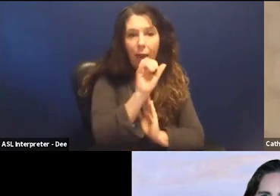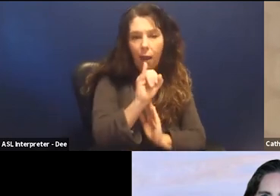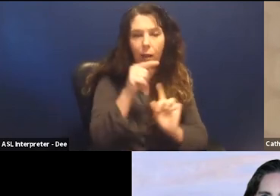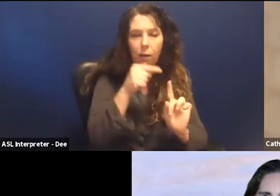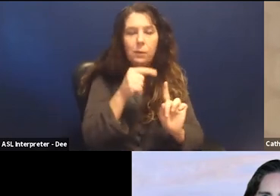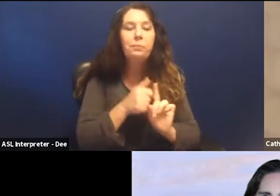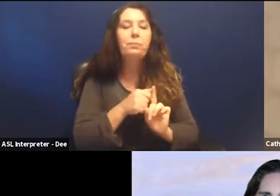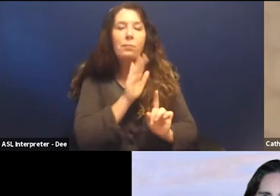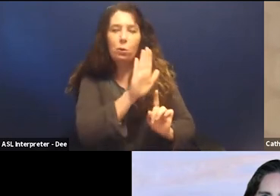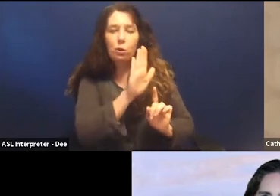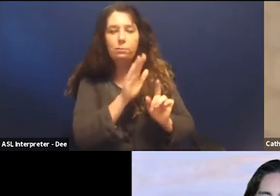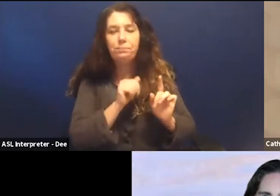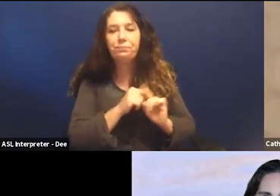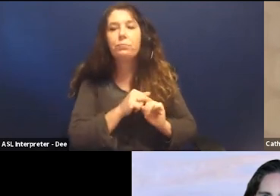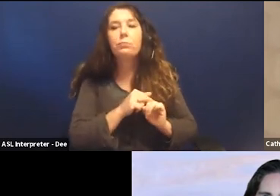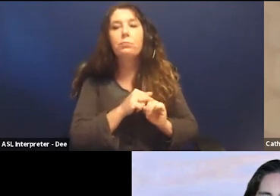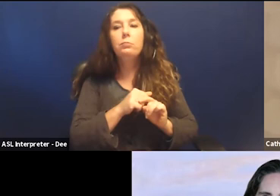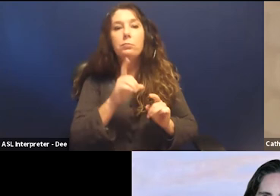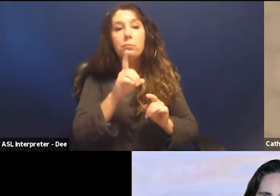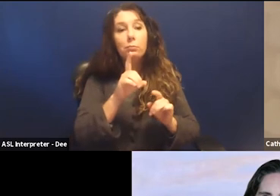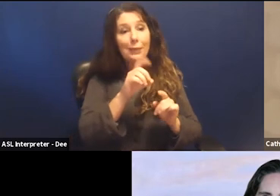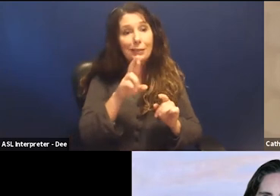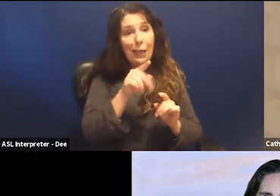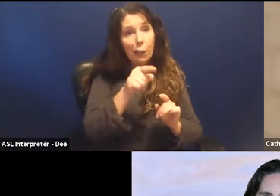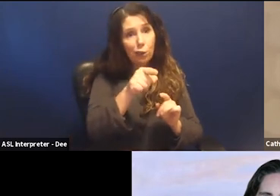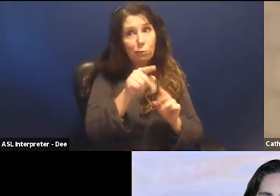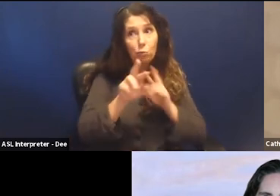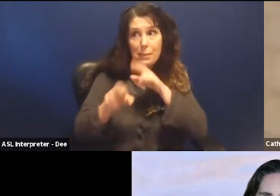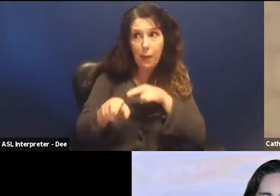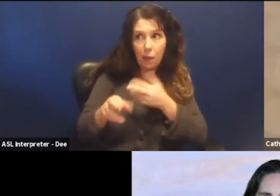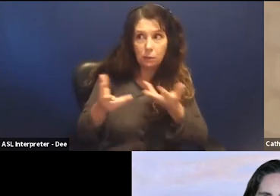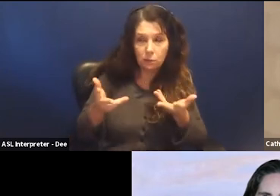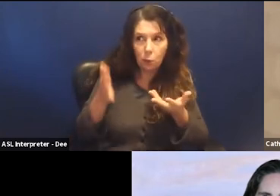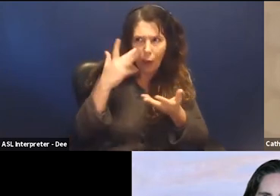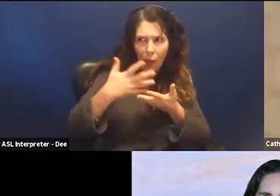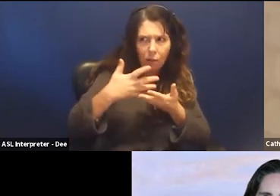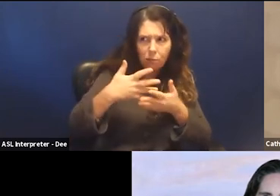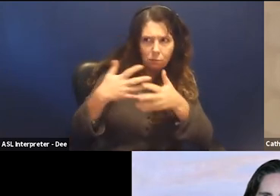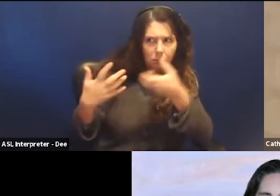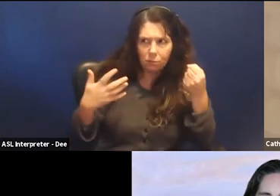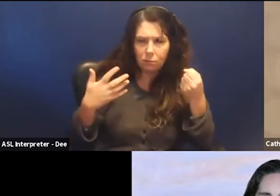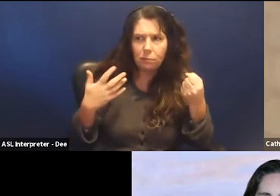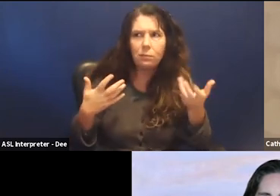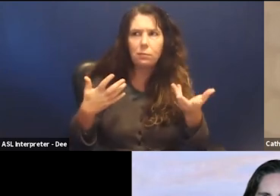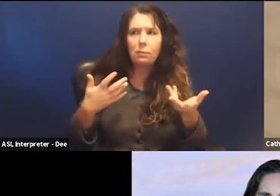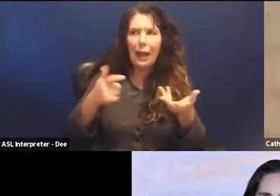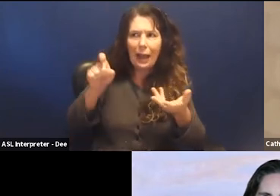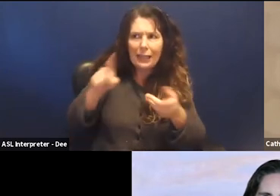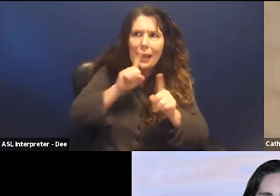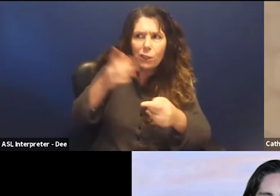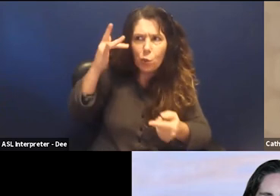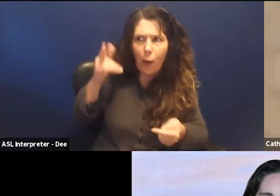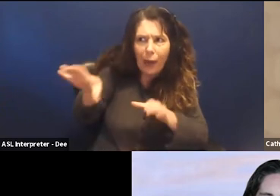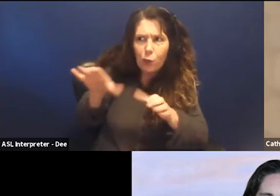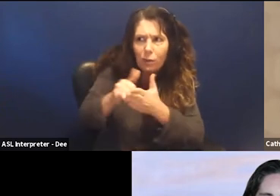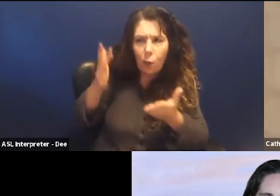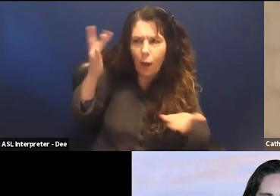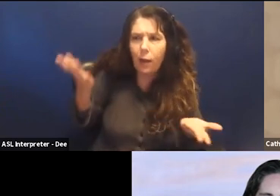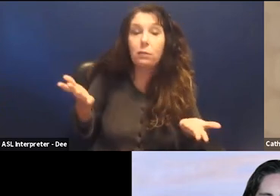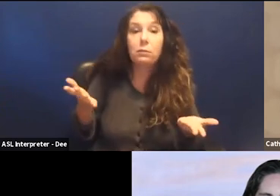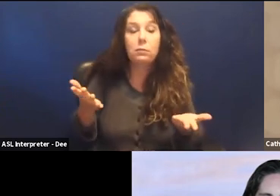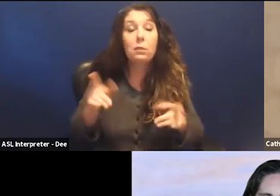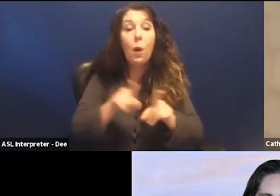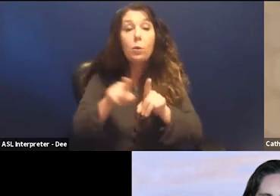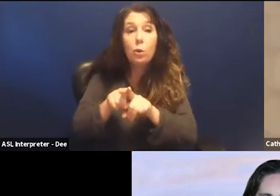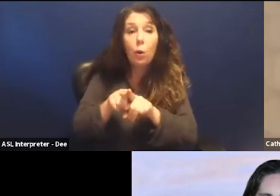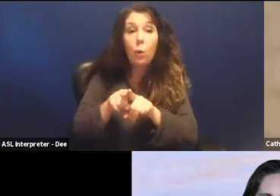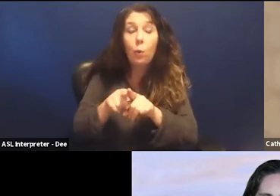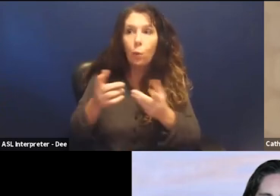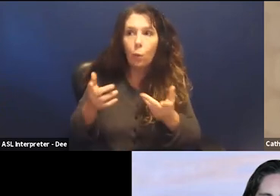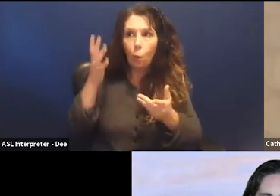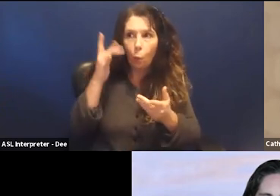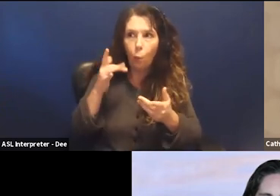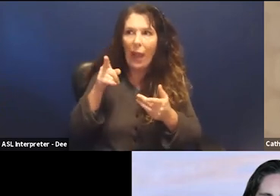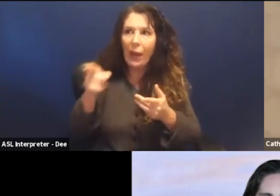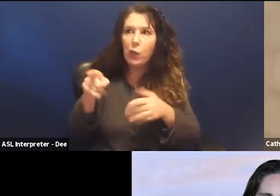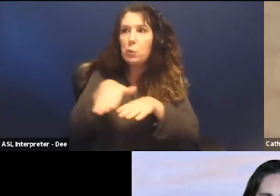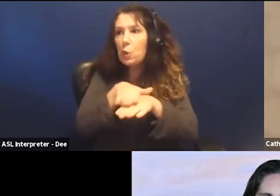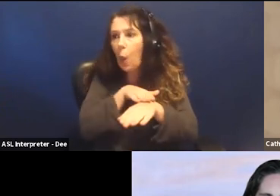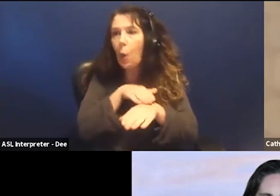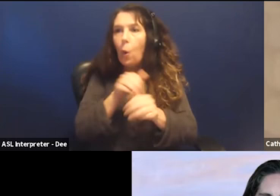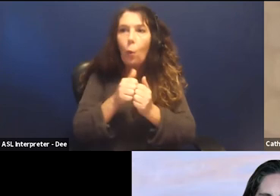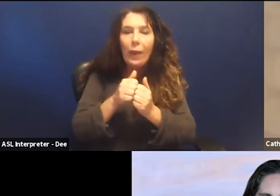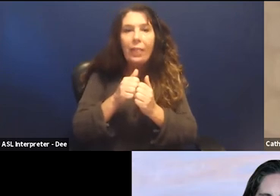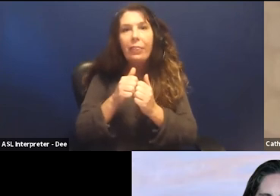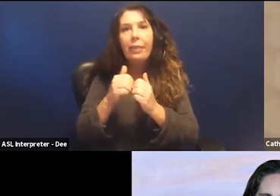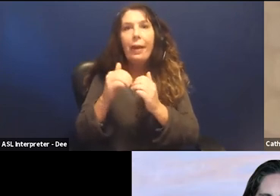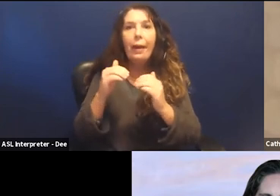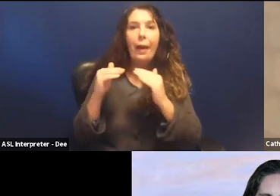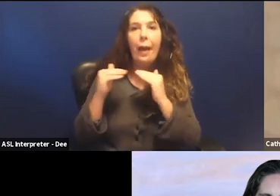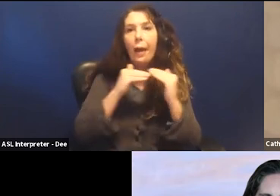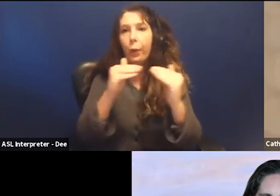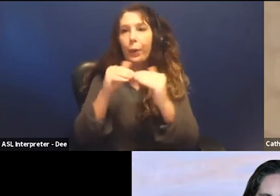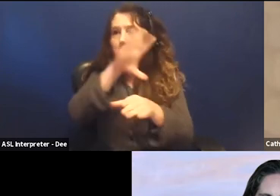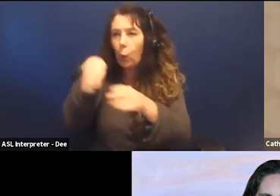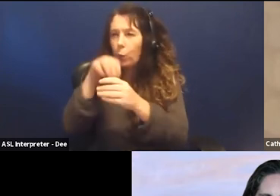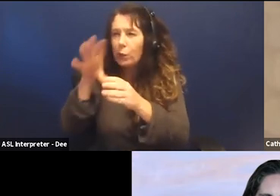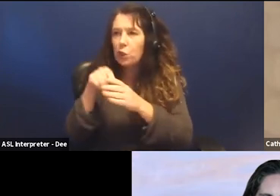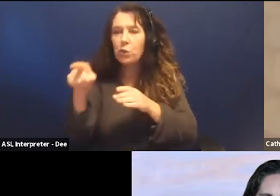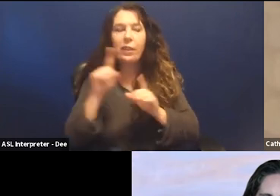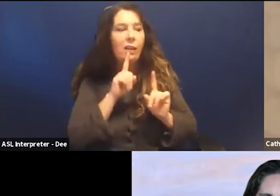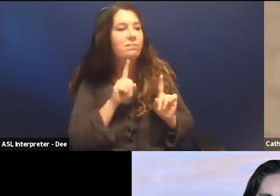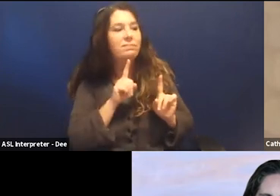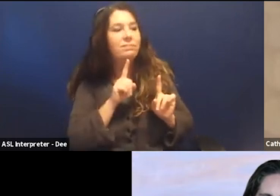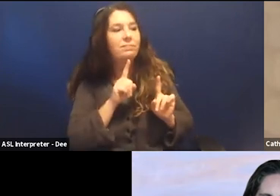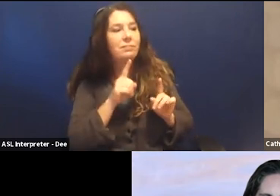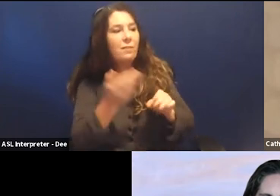And Dr gebru and responding to that request for retraction said we need answers for Why are you doing this and also by the way, like why are you dragging your feet on all these Equity and Inclusion issues, and Google probably responded by fire in her.